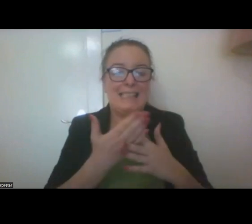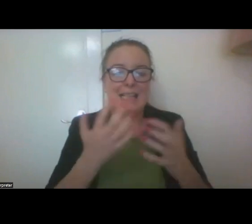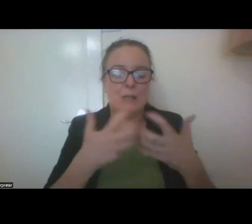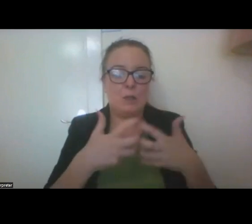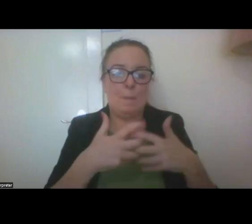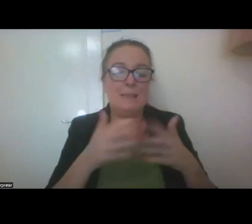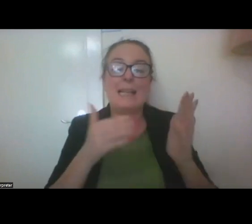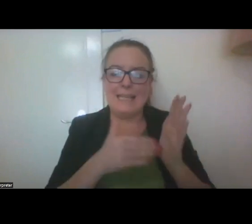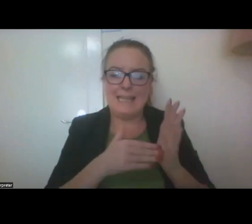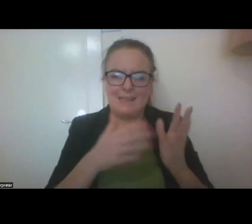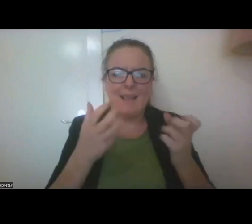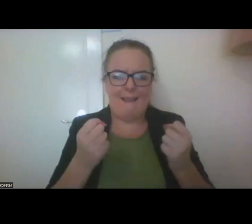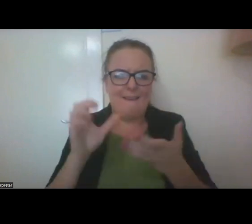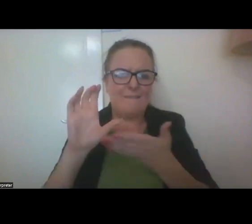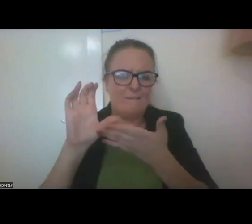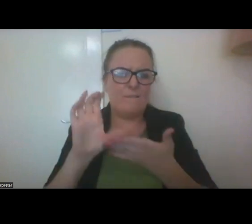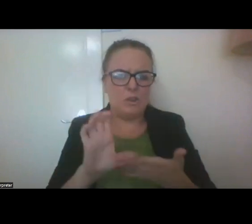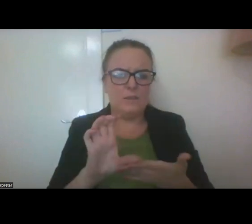have been talking to various people about this.